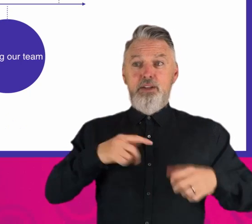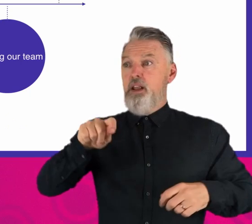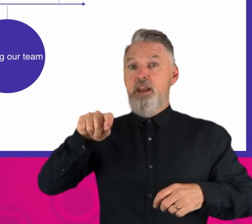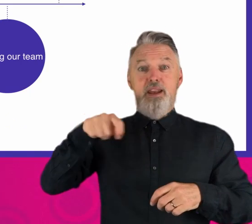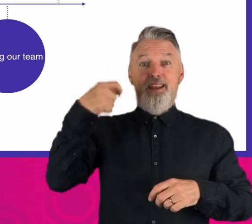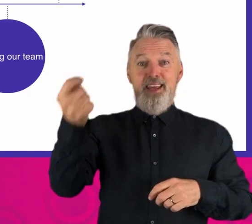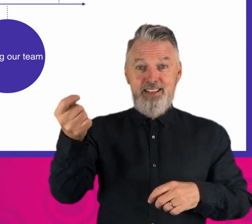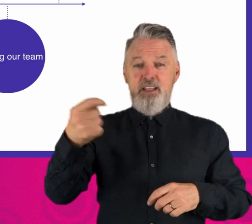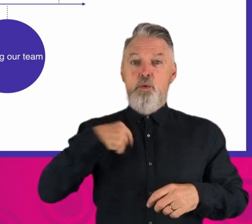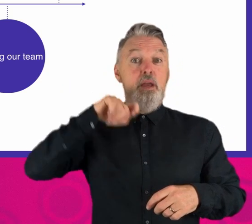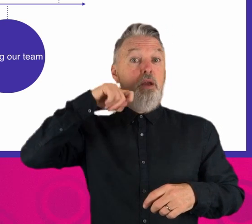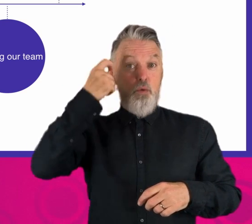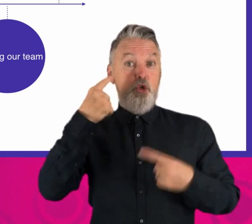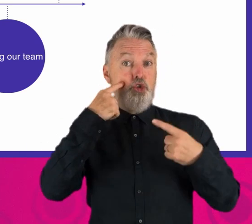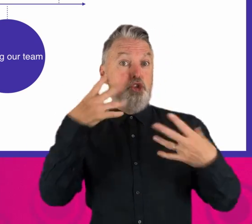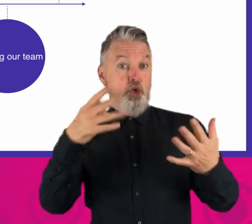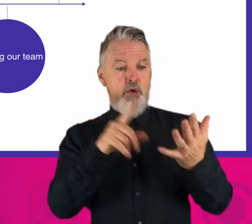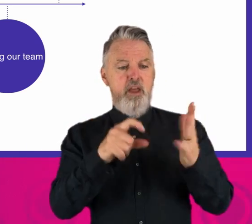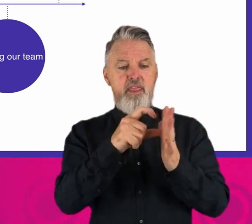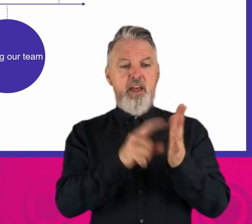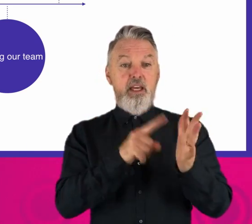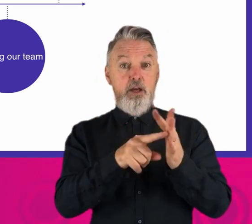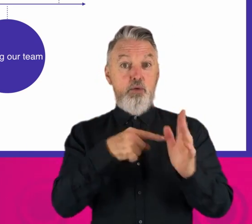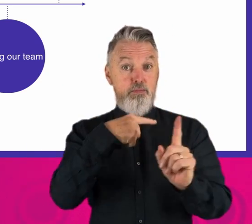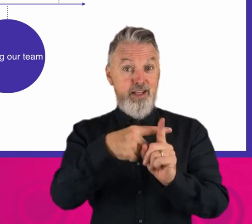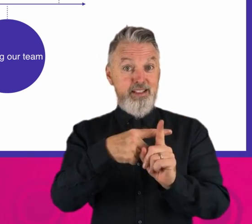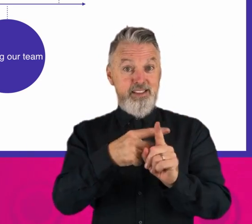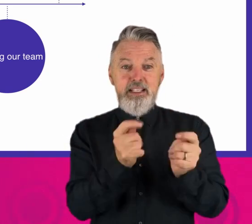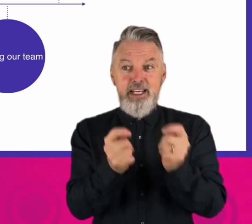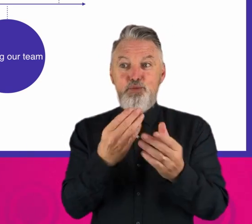we'll be prototyping the CuddlePlus and testing it with our audience we'll be building out our team